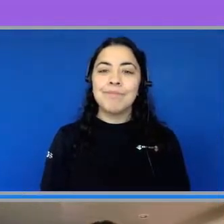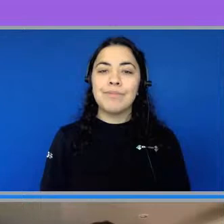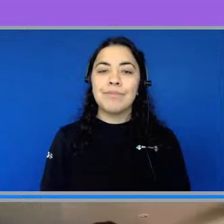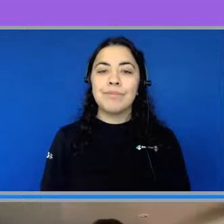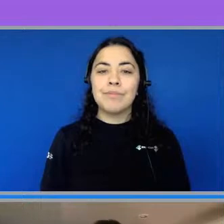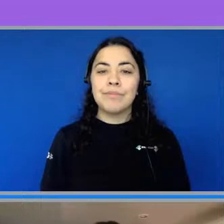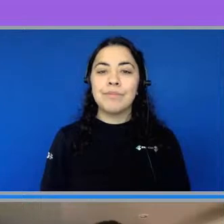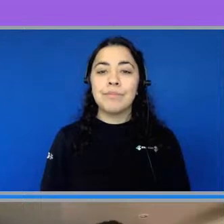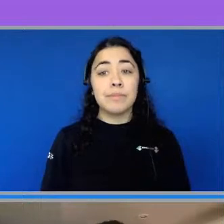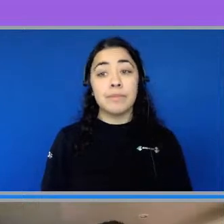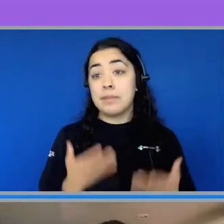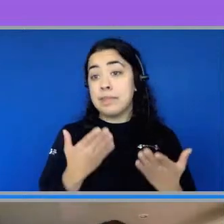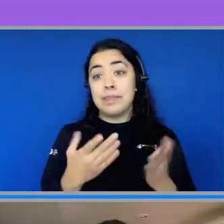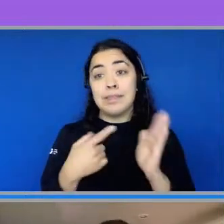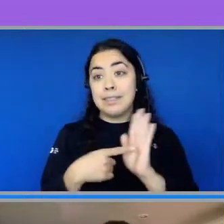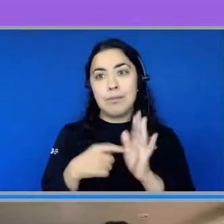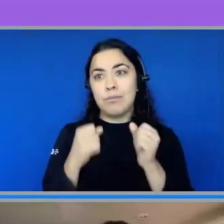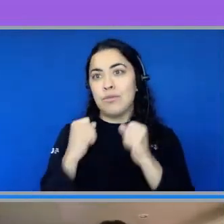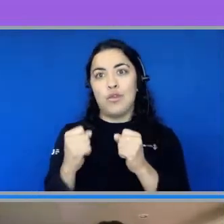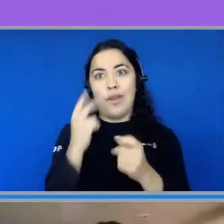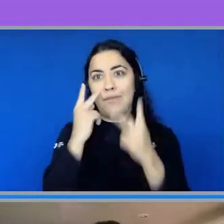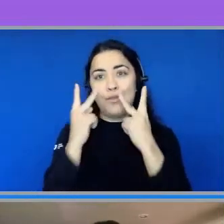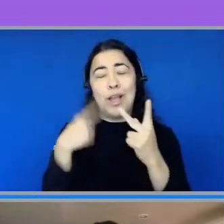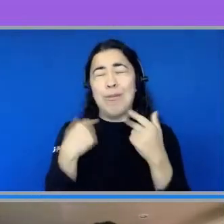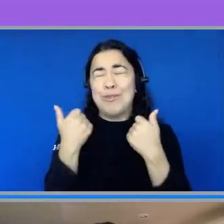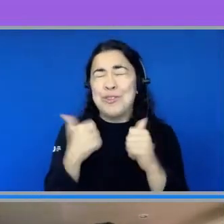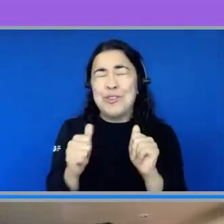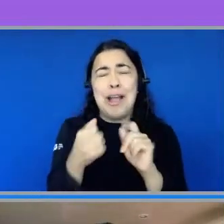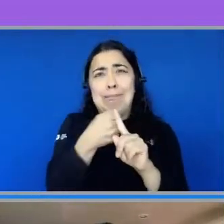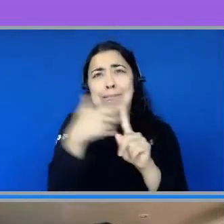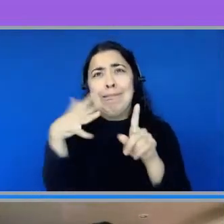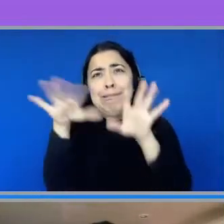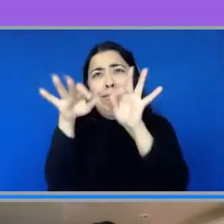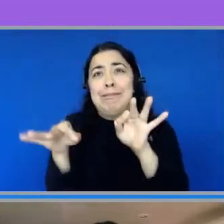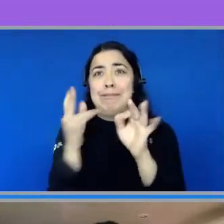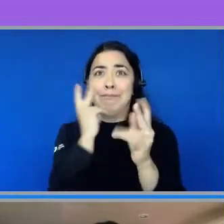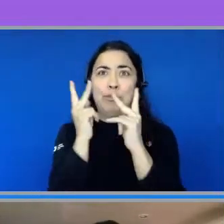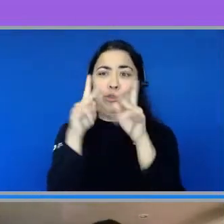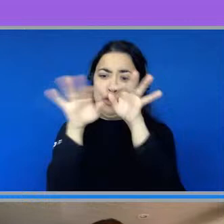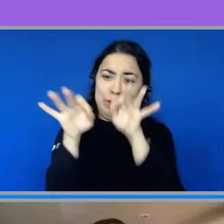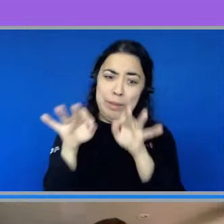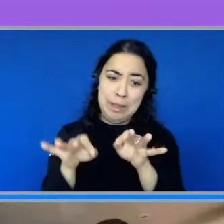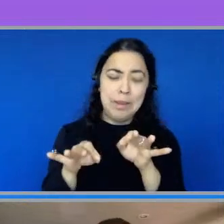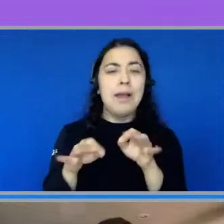examples are very visual and I'm trying my best to describe them.